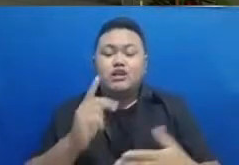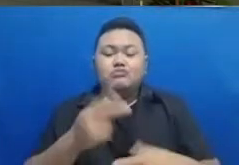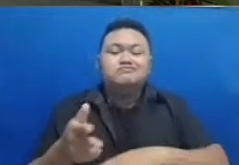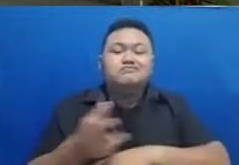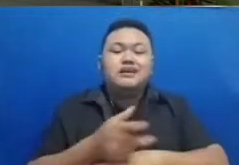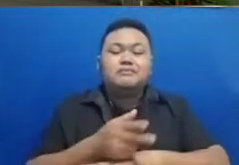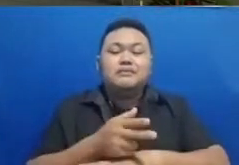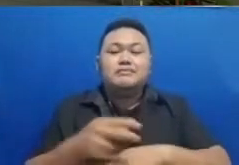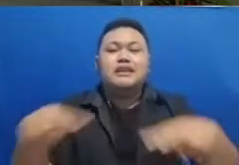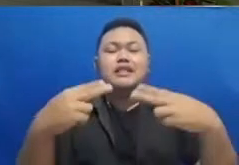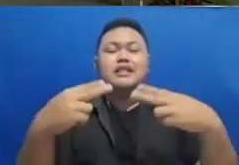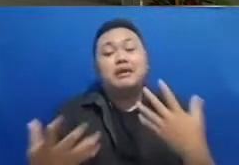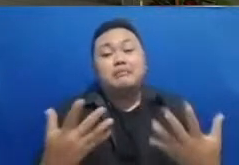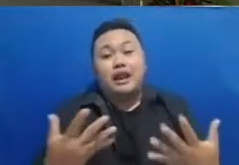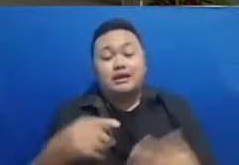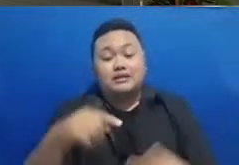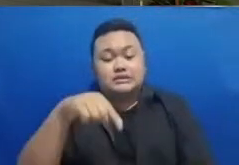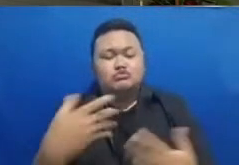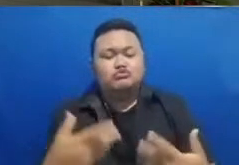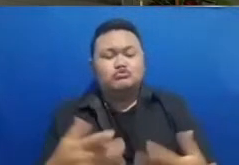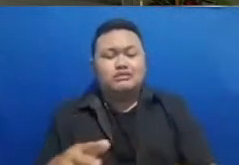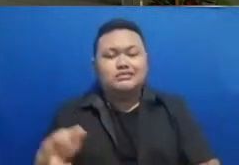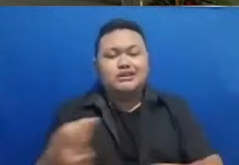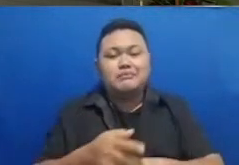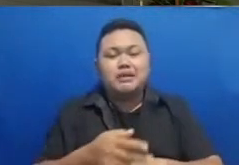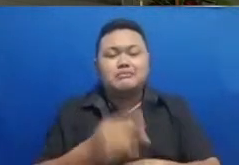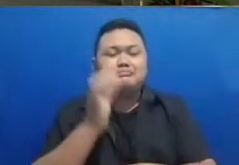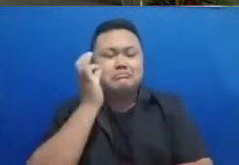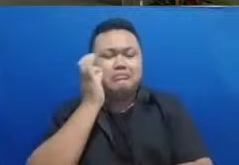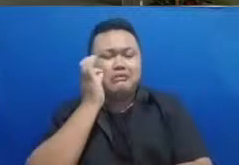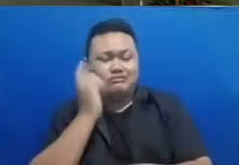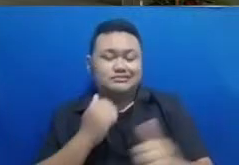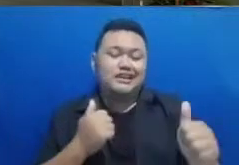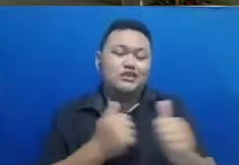this is already in recorded form, it means that Hoda can't take the quiz anymore but right, there is a prize